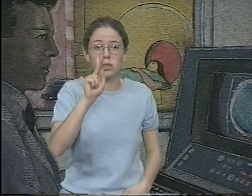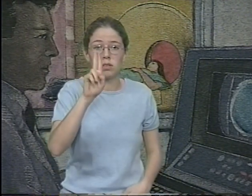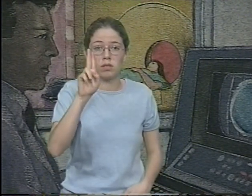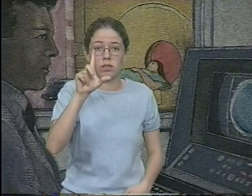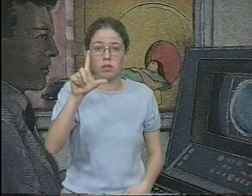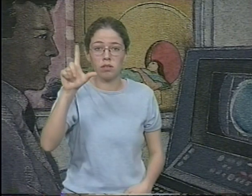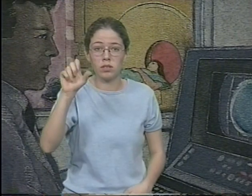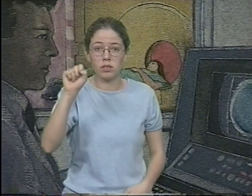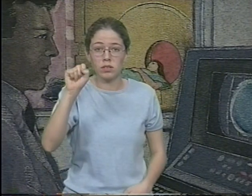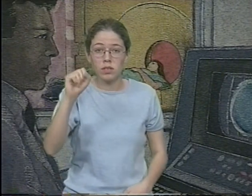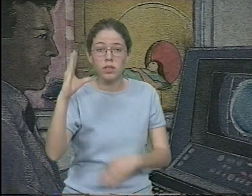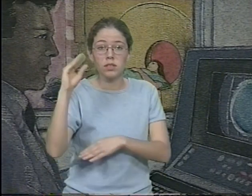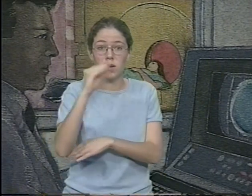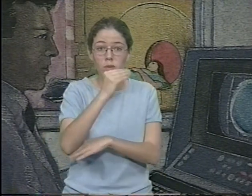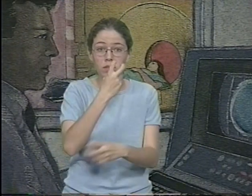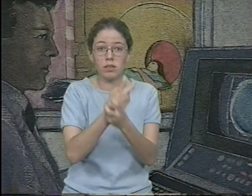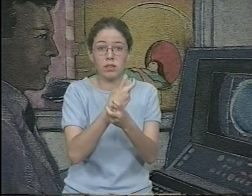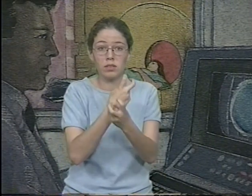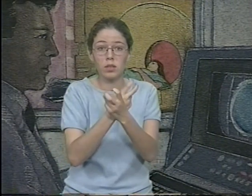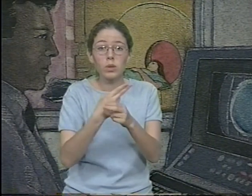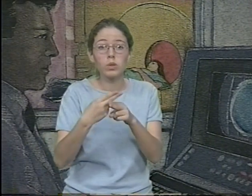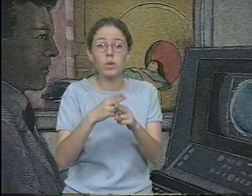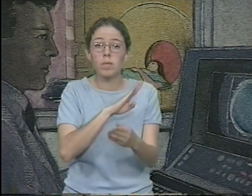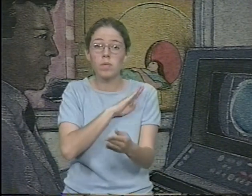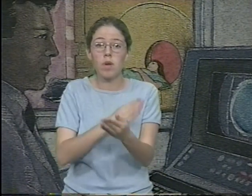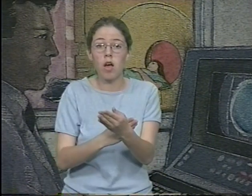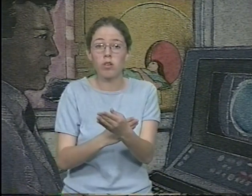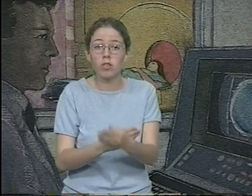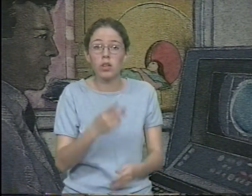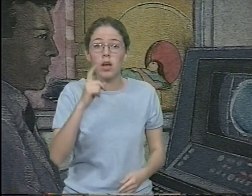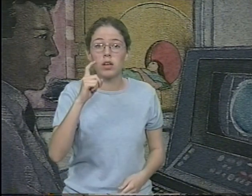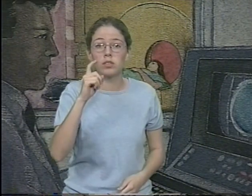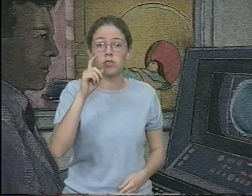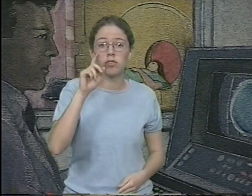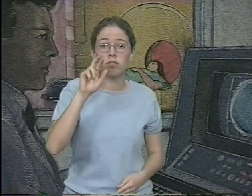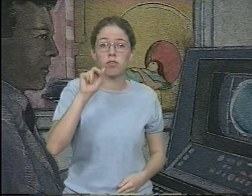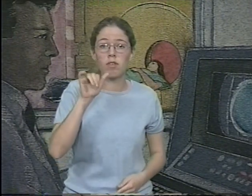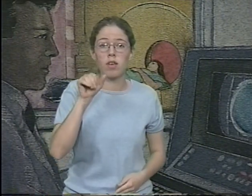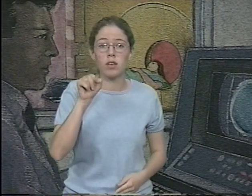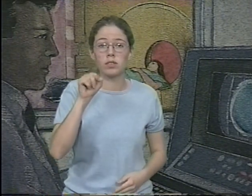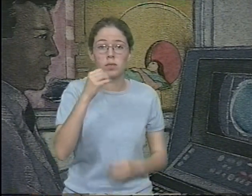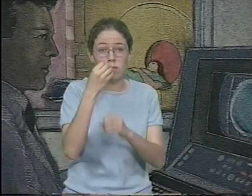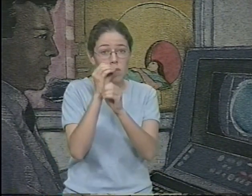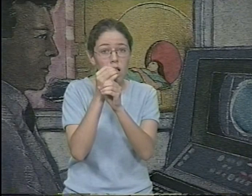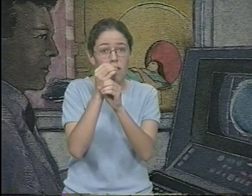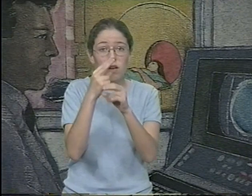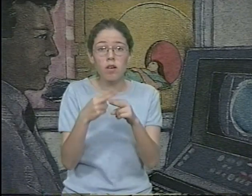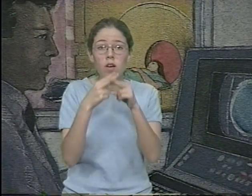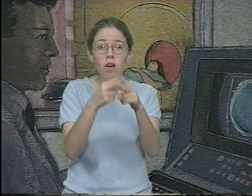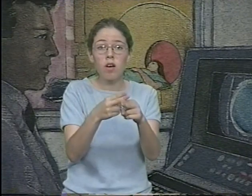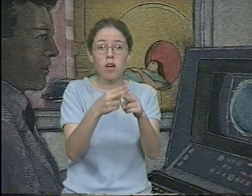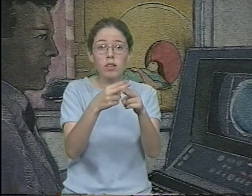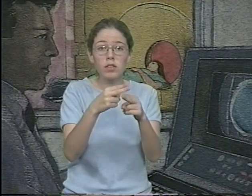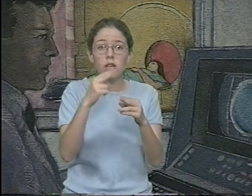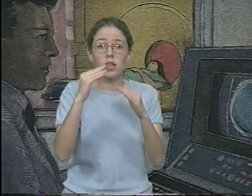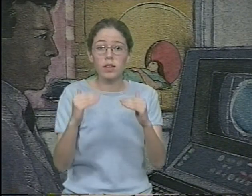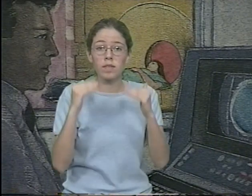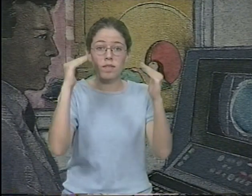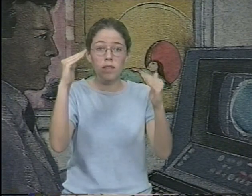cross sections or slices of the human body and even of ancient dinosaur skulls.